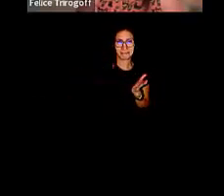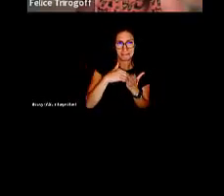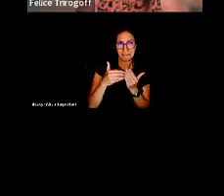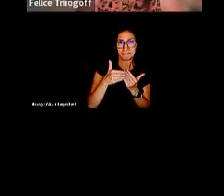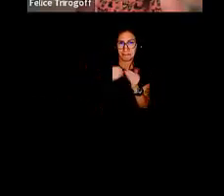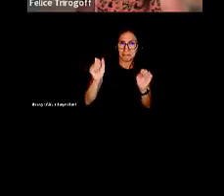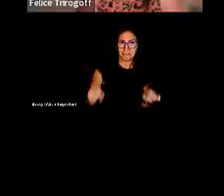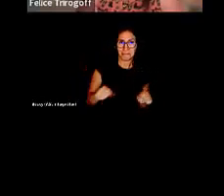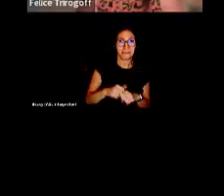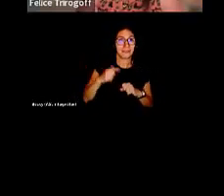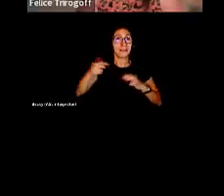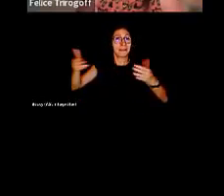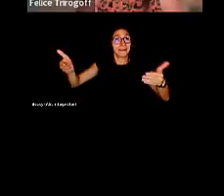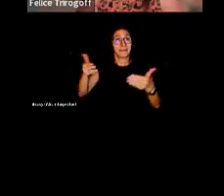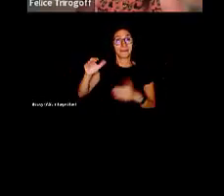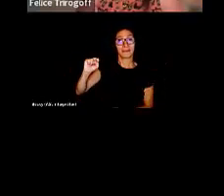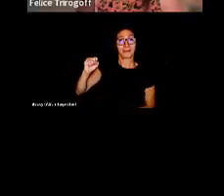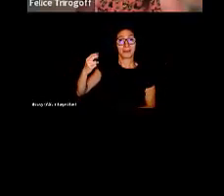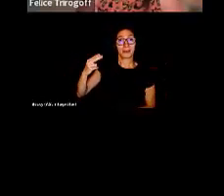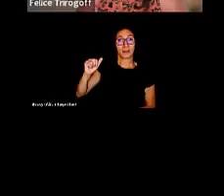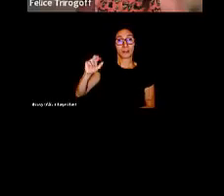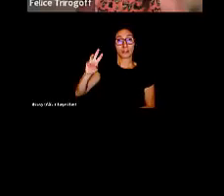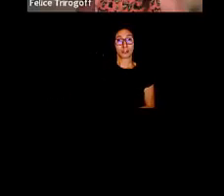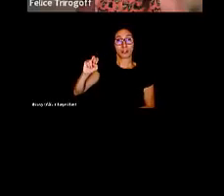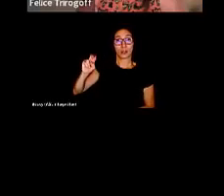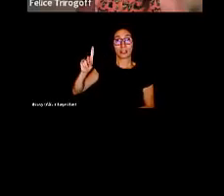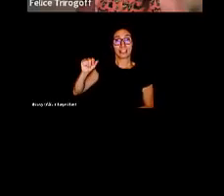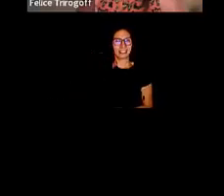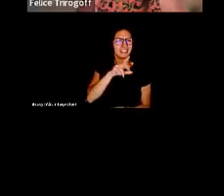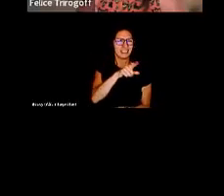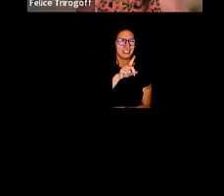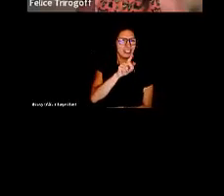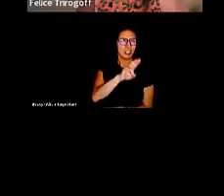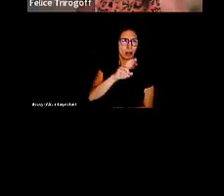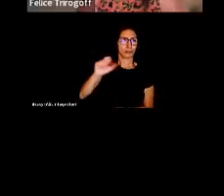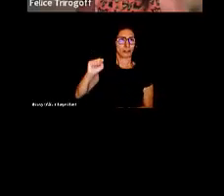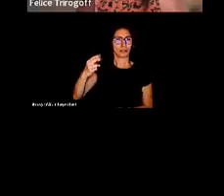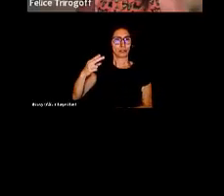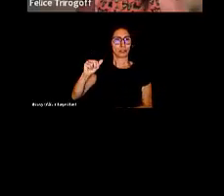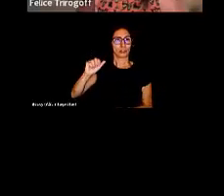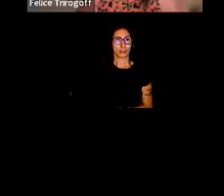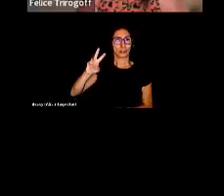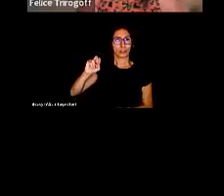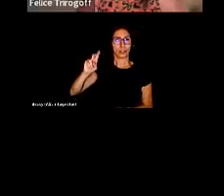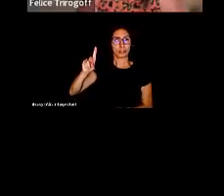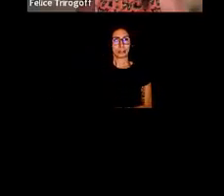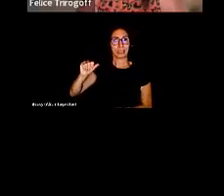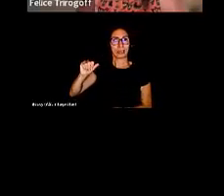has nearly 15 years of experience in rural health, research evaluation, and knowledge translation.